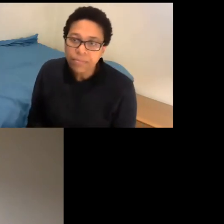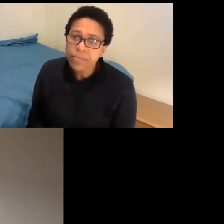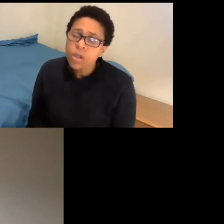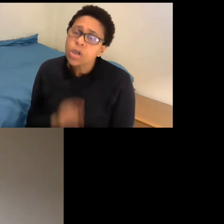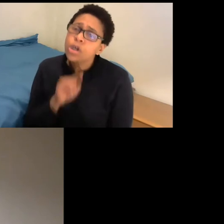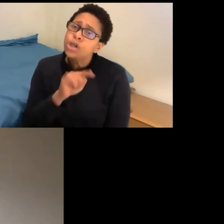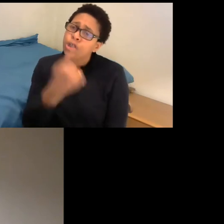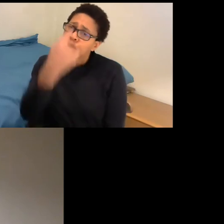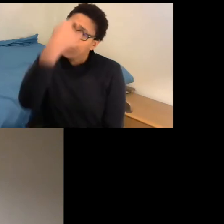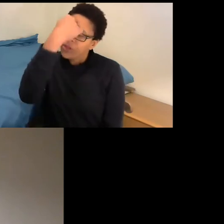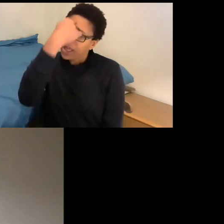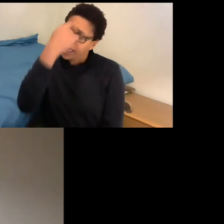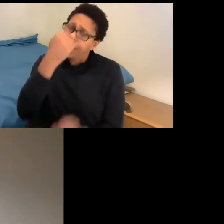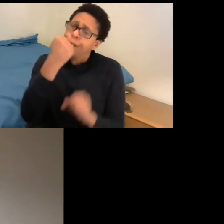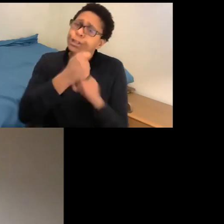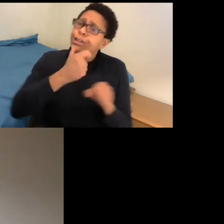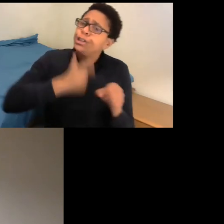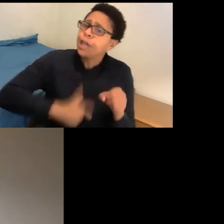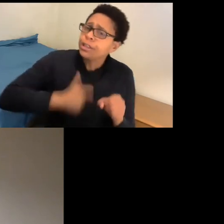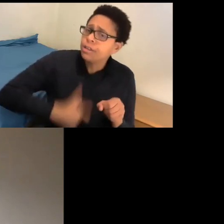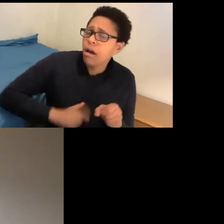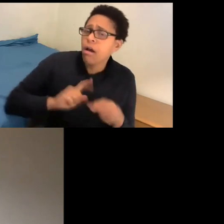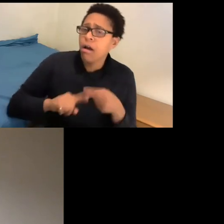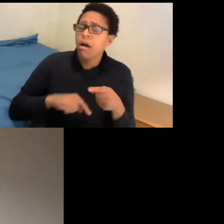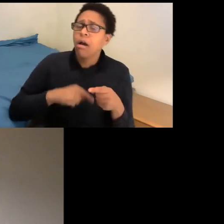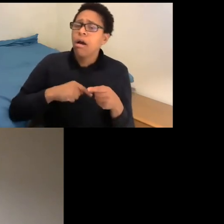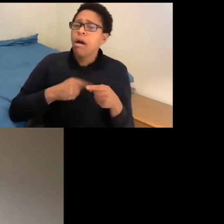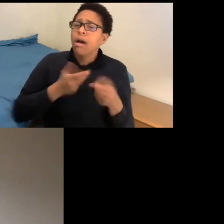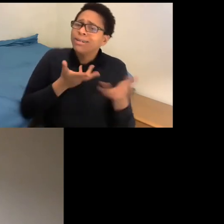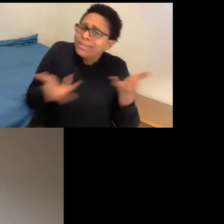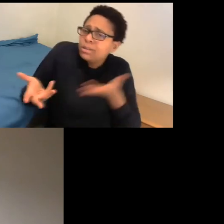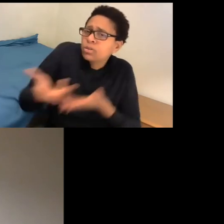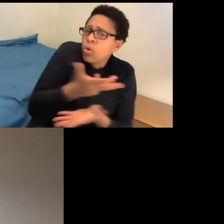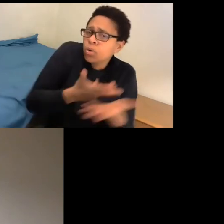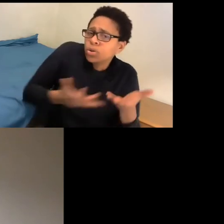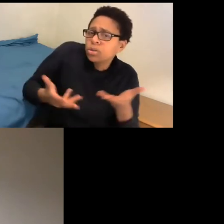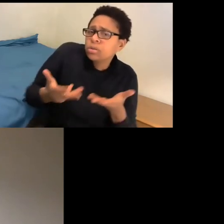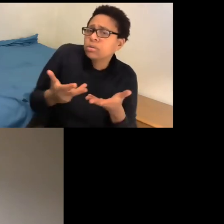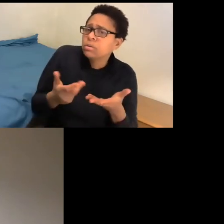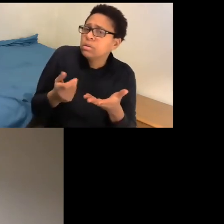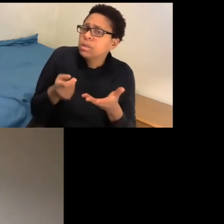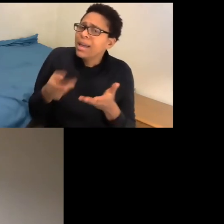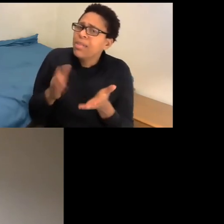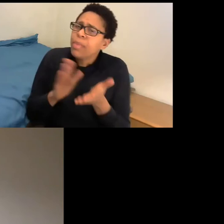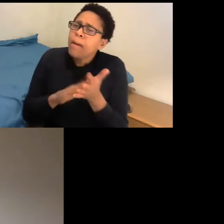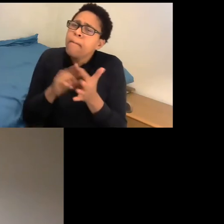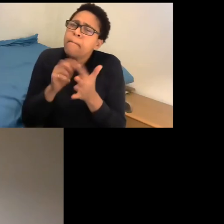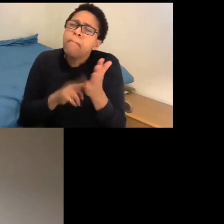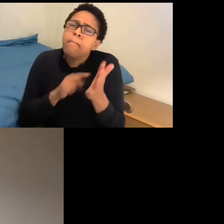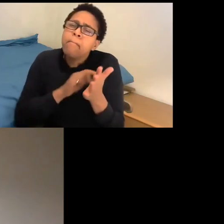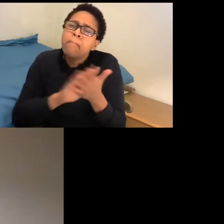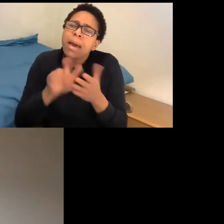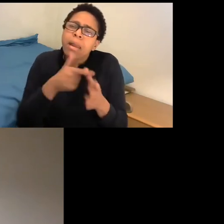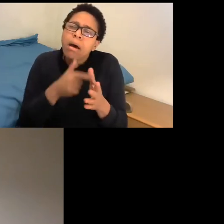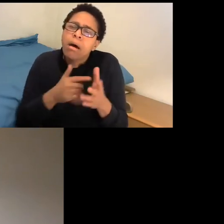sexuality discourse has any future in the MENA region? I feel like it's often limited to Western societies where it is